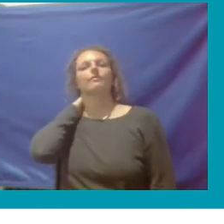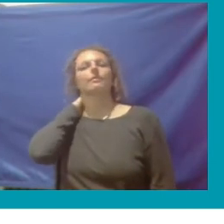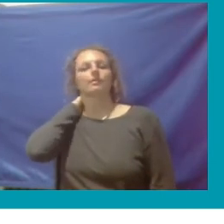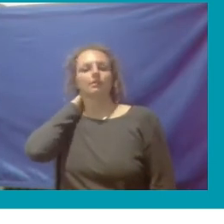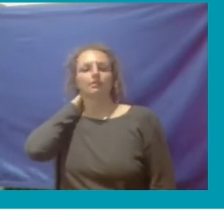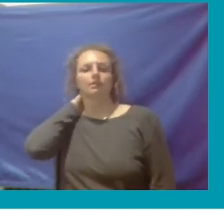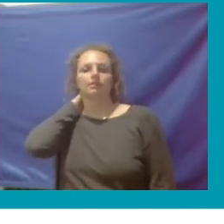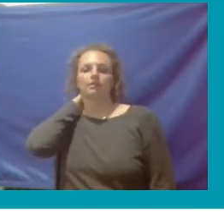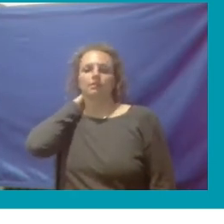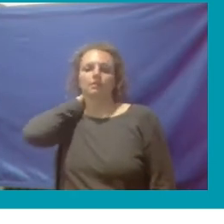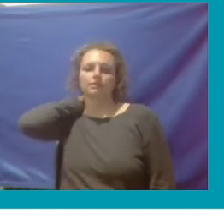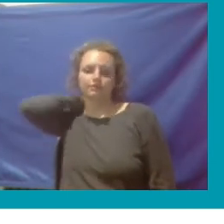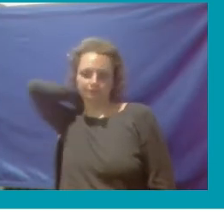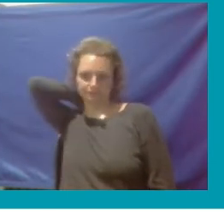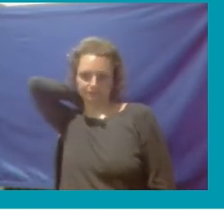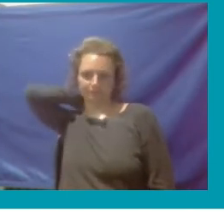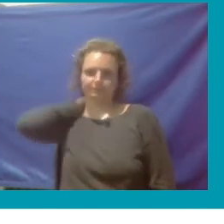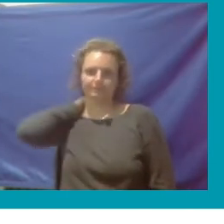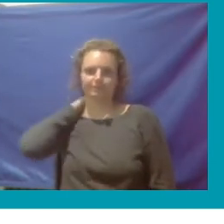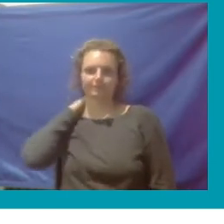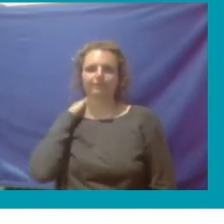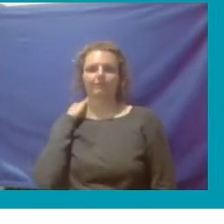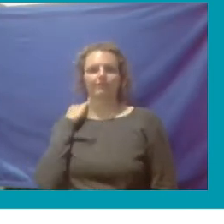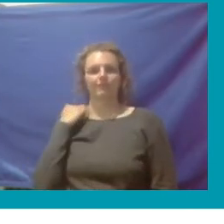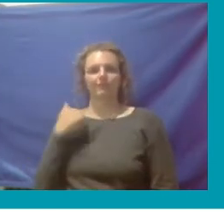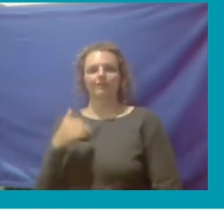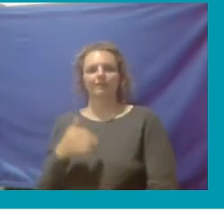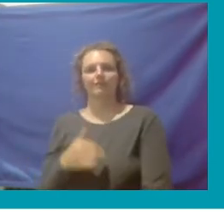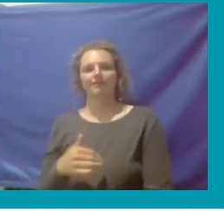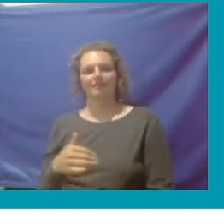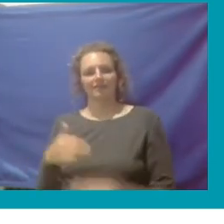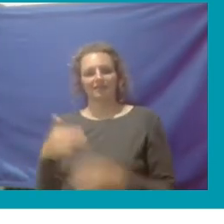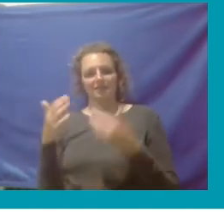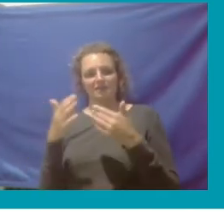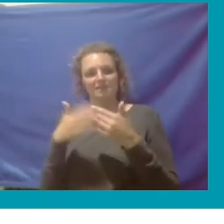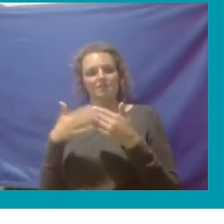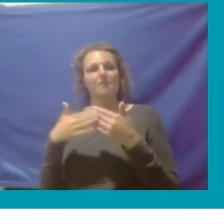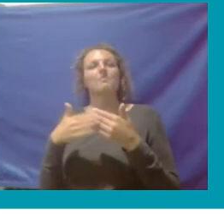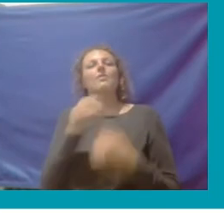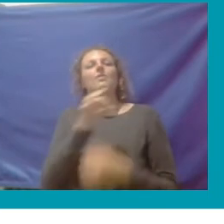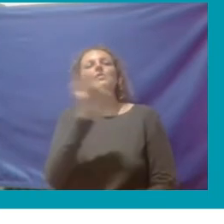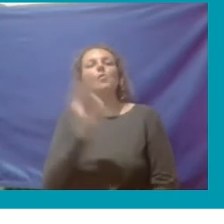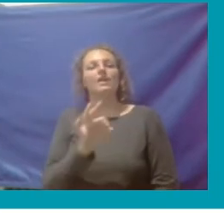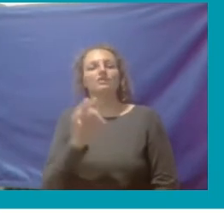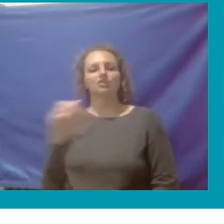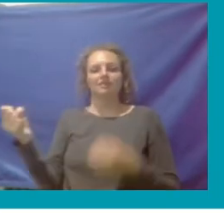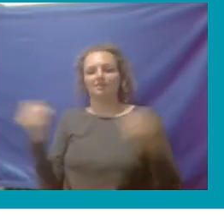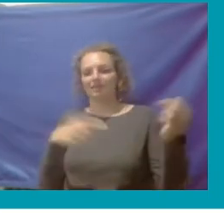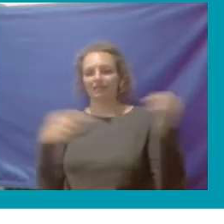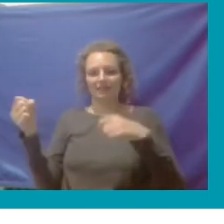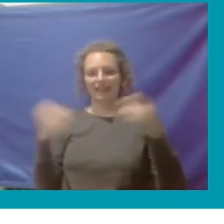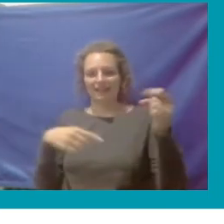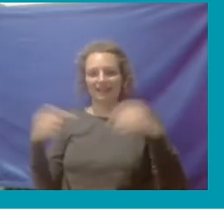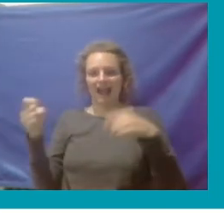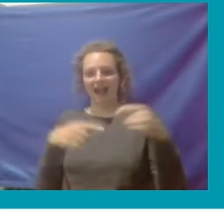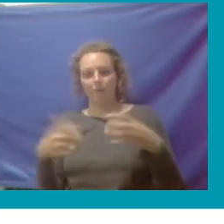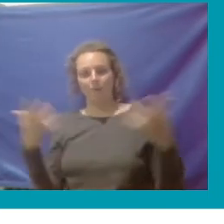I've more coming in now, We're kicking off! Goodness gracious me.